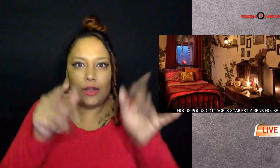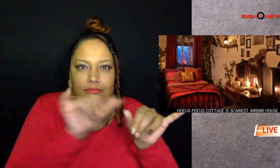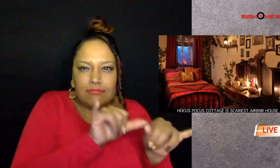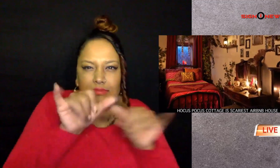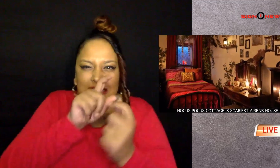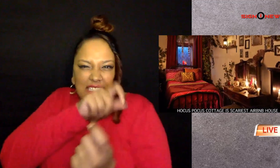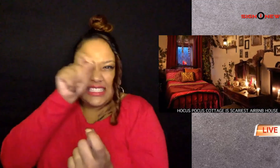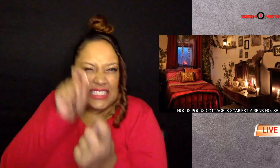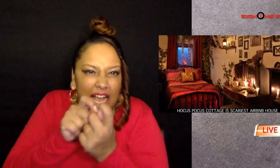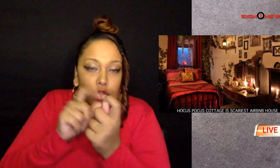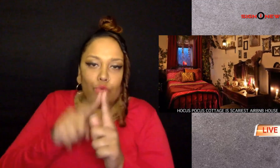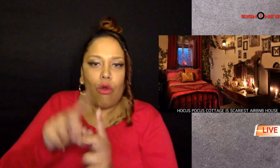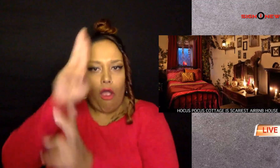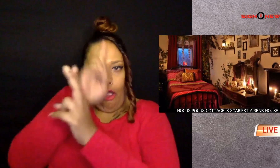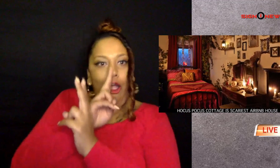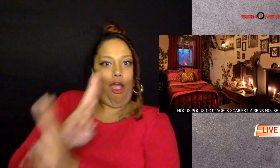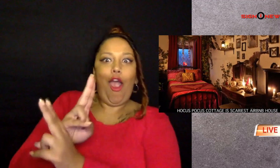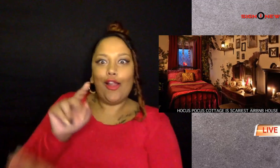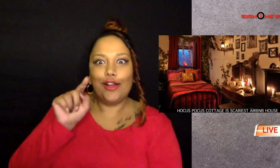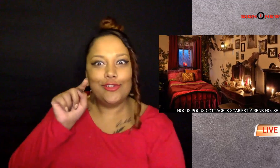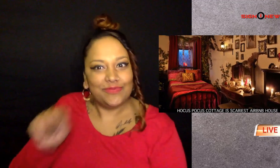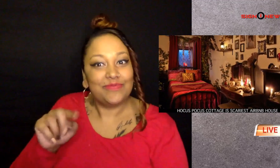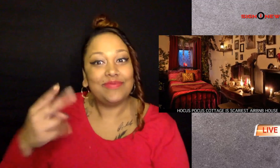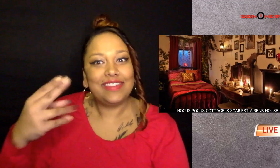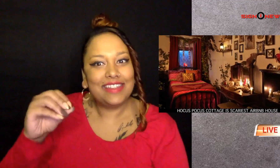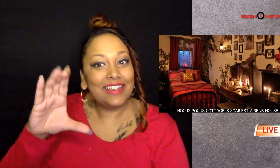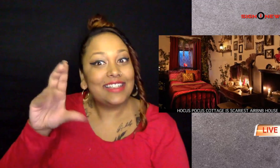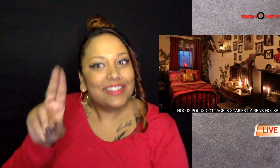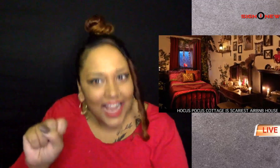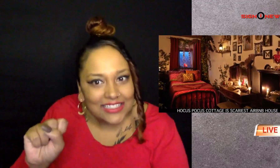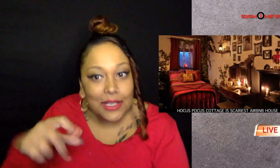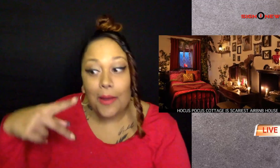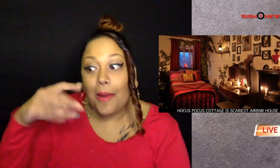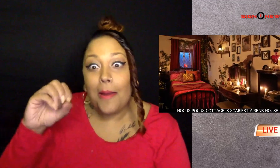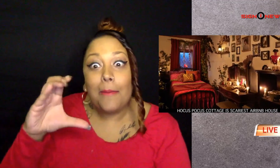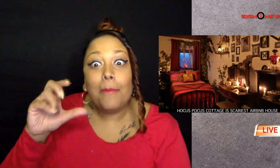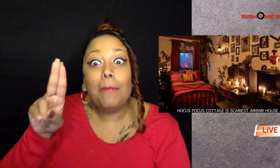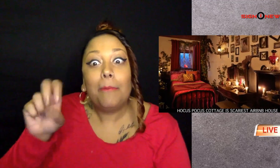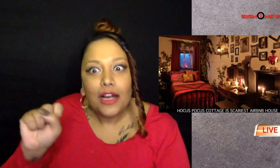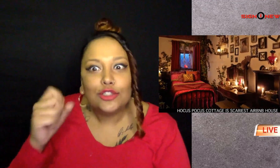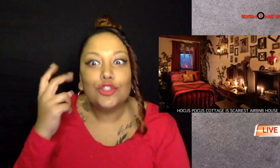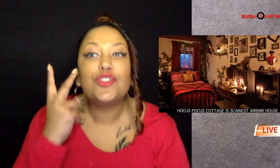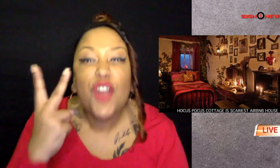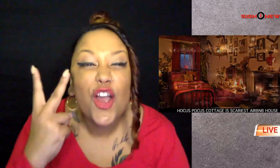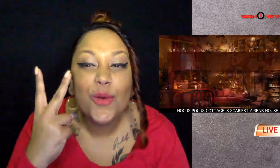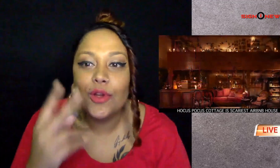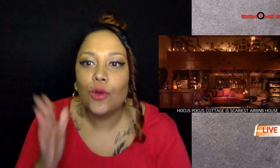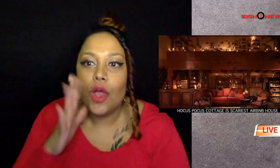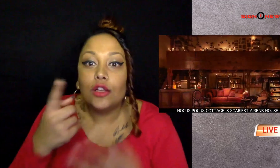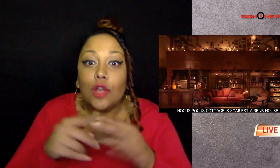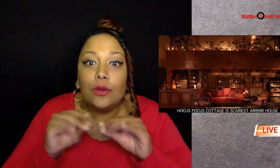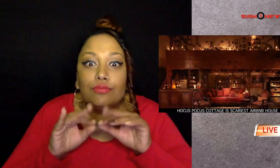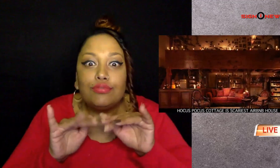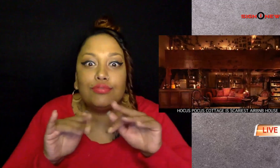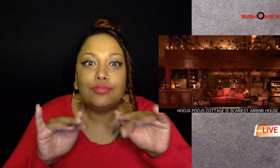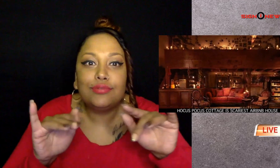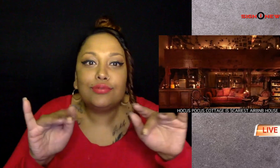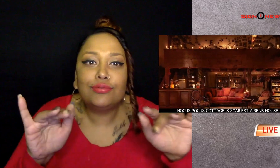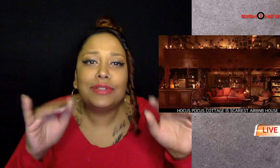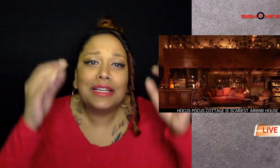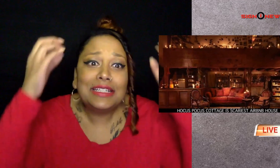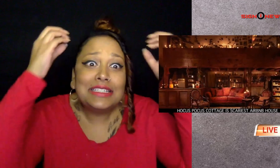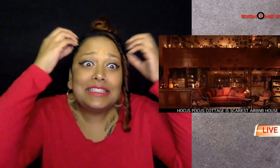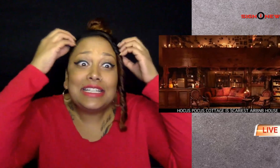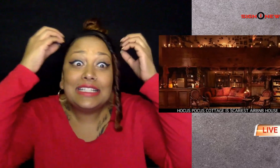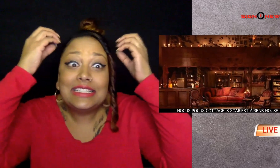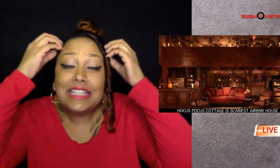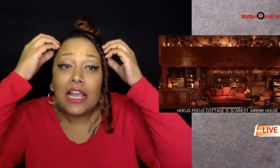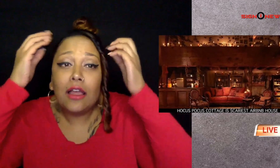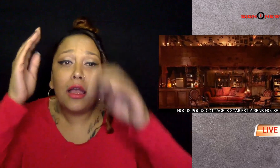it was re-created in honor of Hocus Pocus 2 which starts streaming on Disney+ tomorrow and